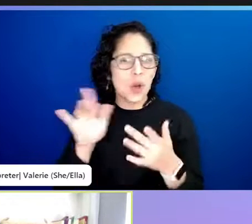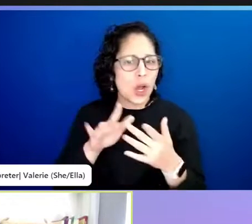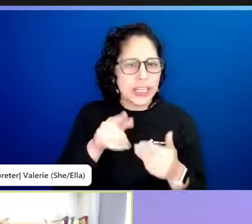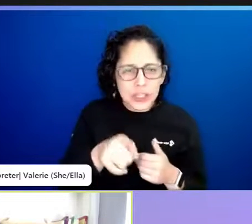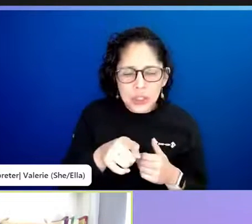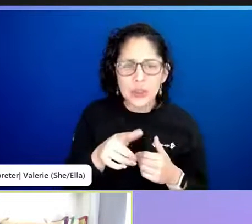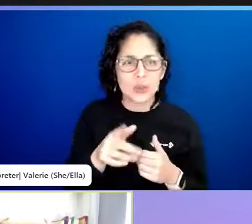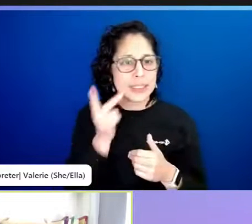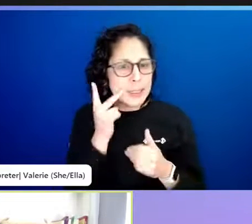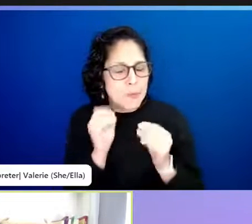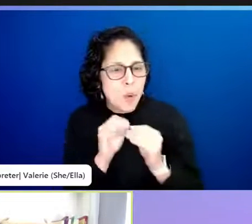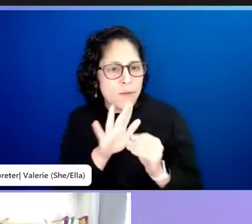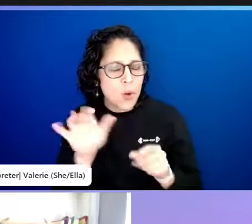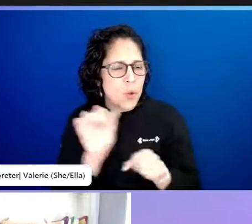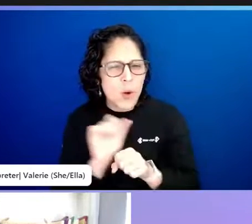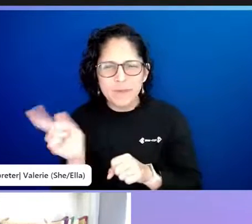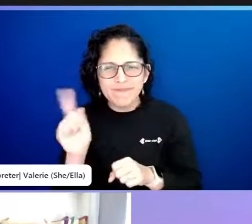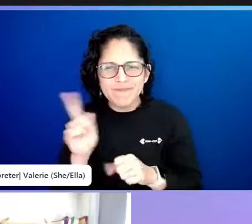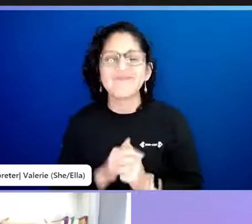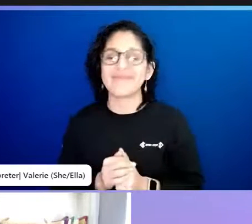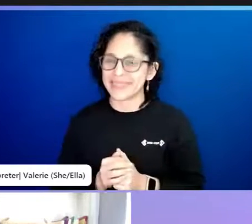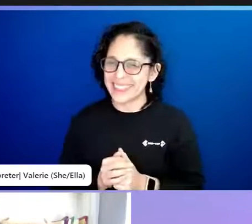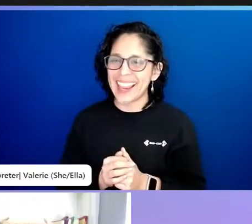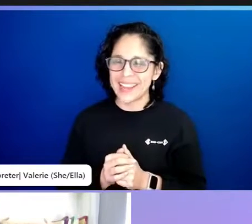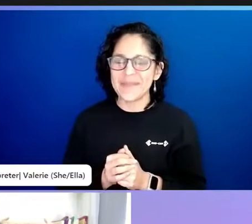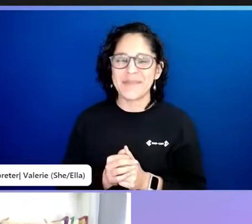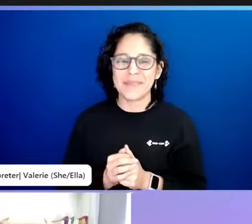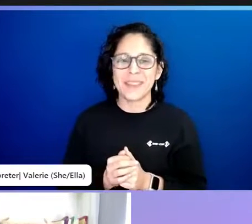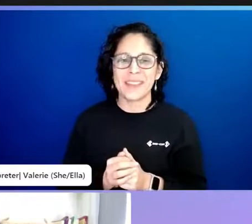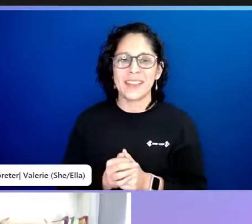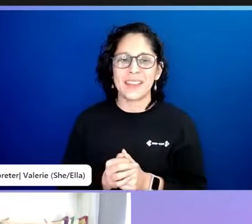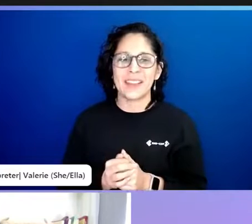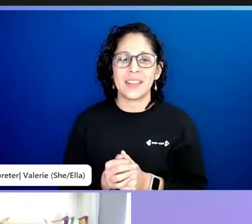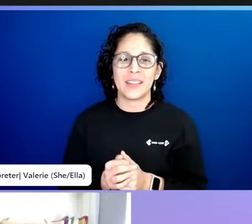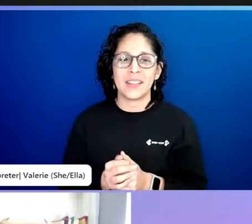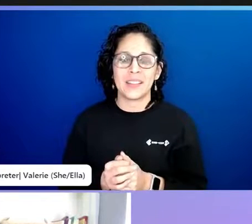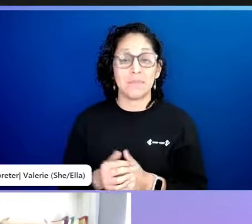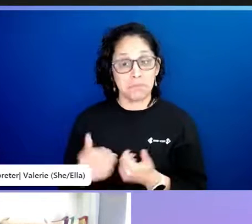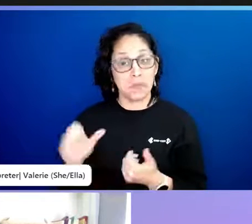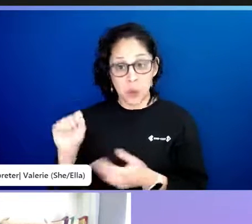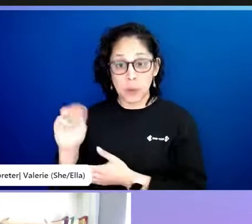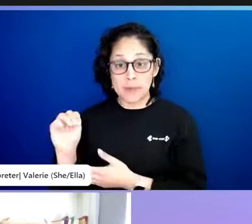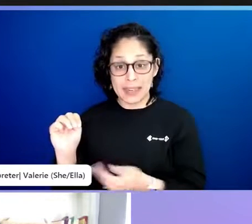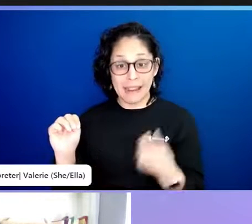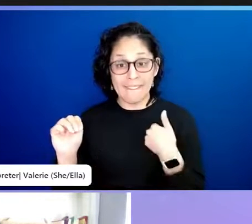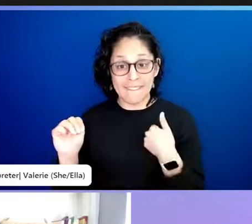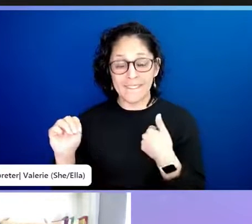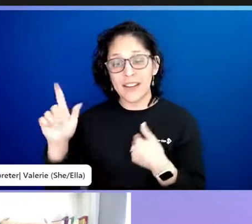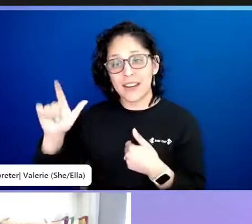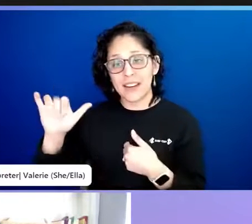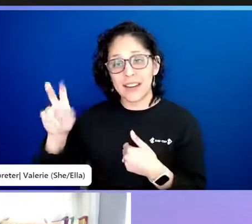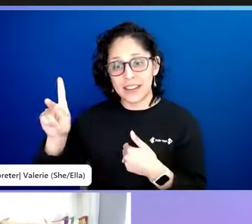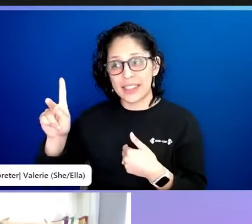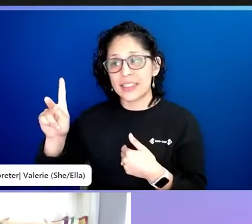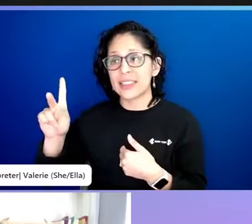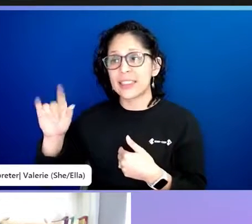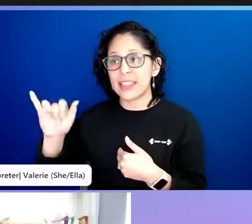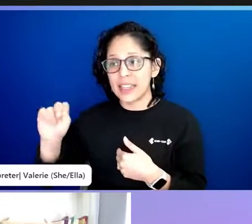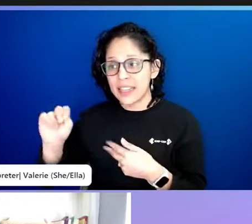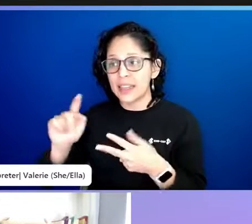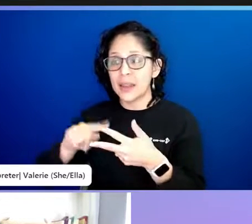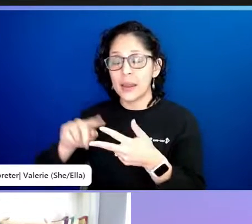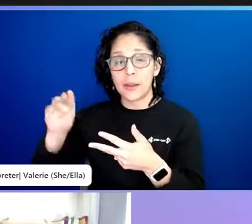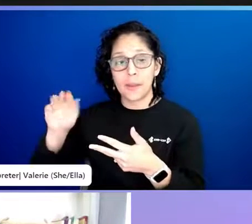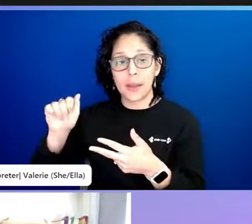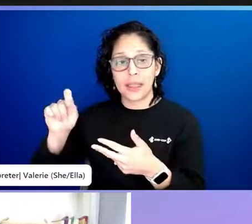of your work yeah I I am active on social medias uh LinkedIn Mastodon and reluctantly Twitter